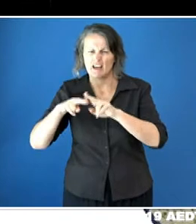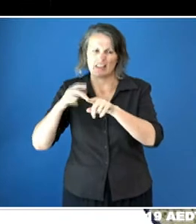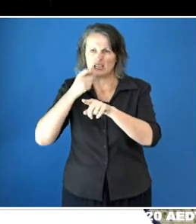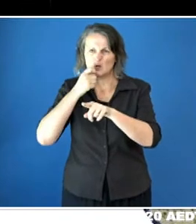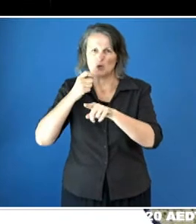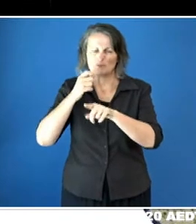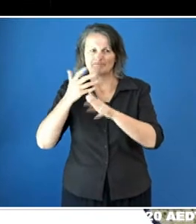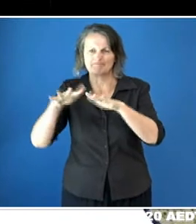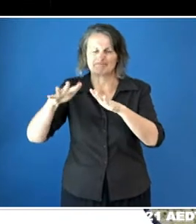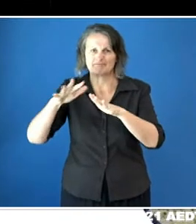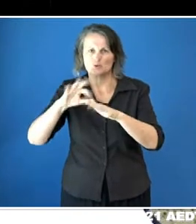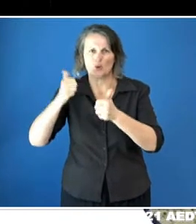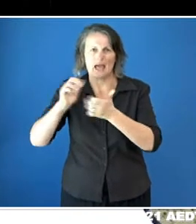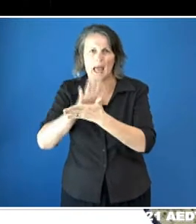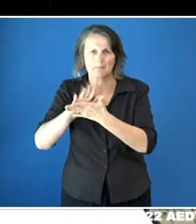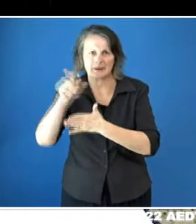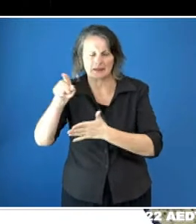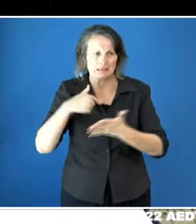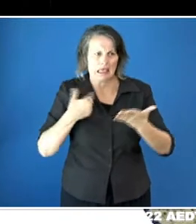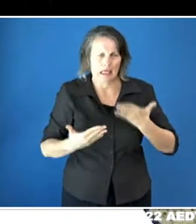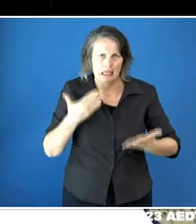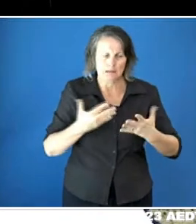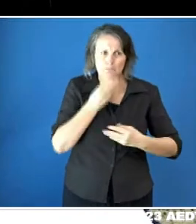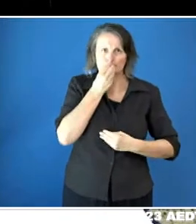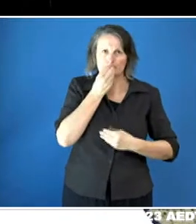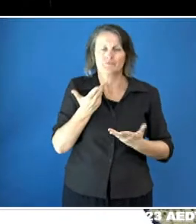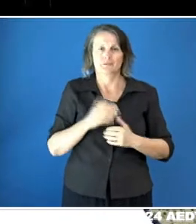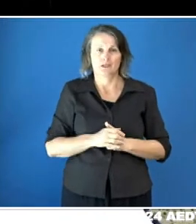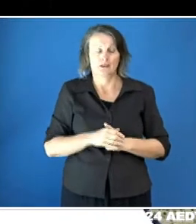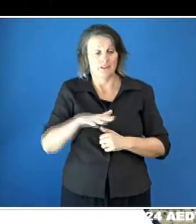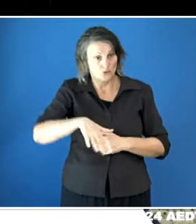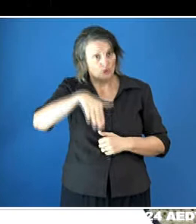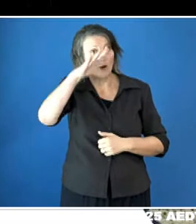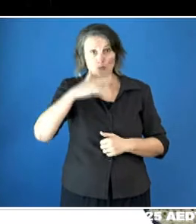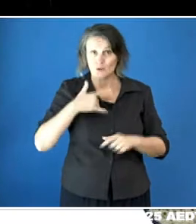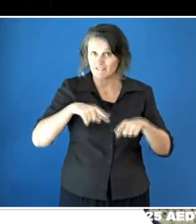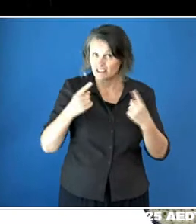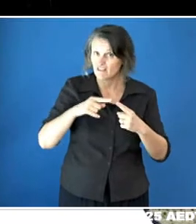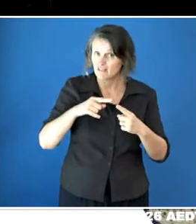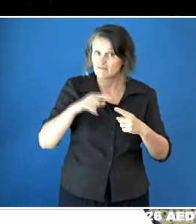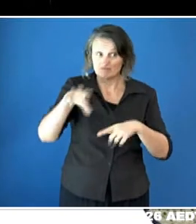Then, as you grew up, you've lived in different places. Yes. And I think you say you are going to tell the Royal Commissioners that